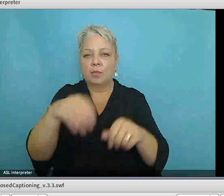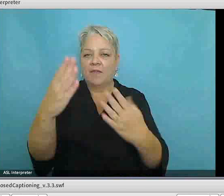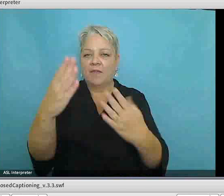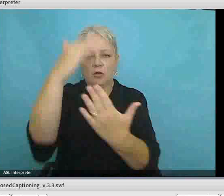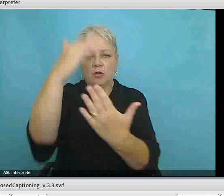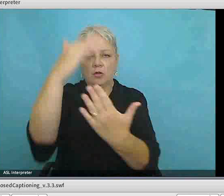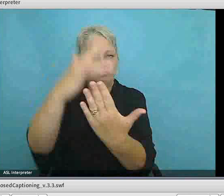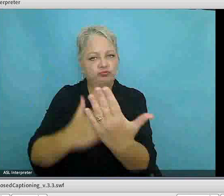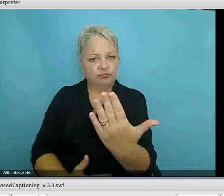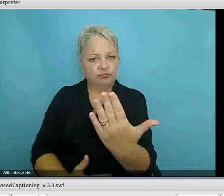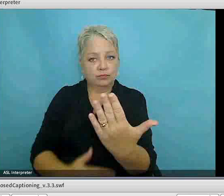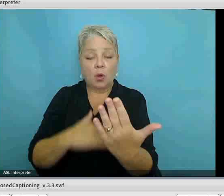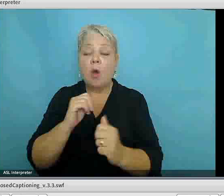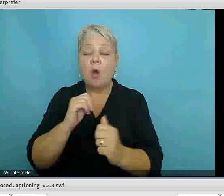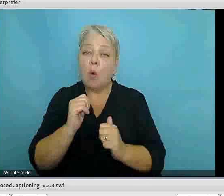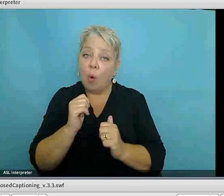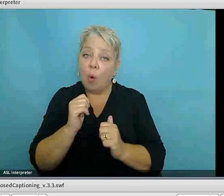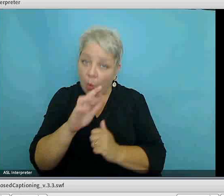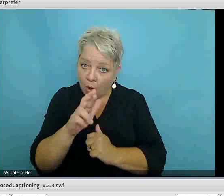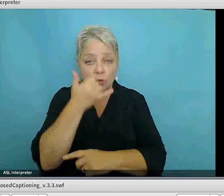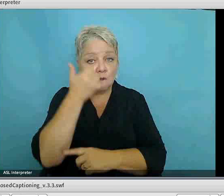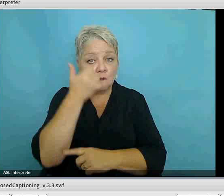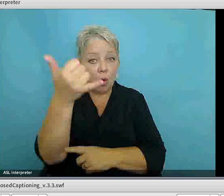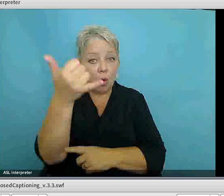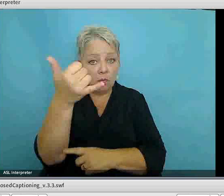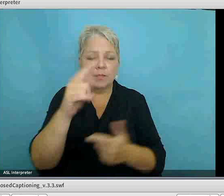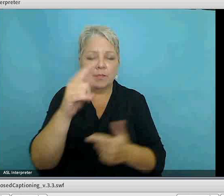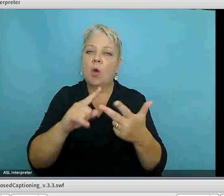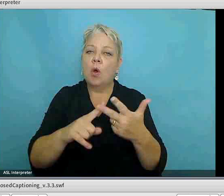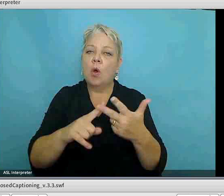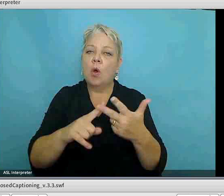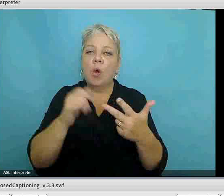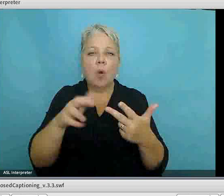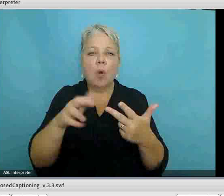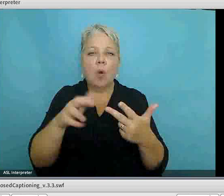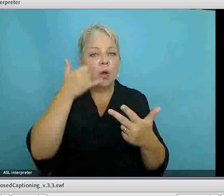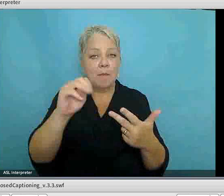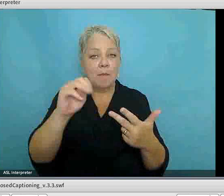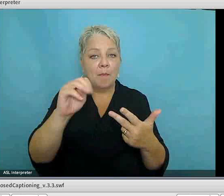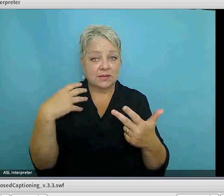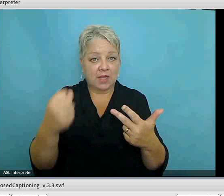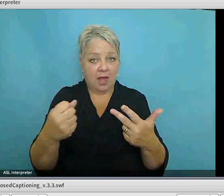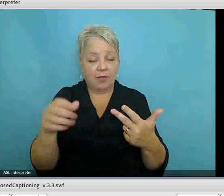All of those places will be able to access the provider list of each health plan.